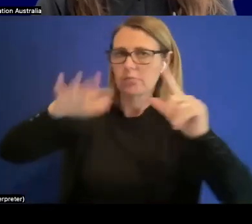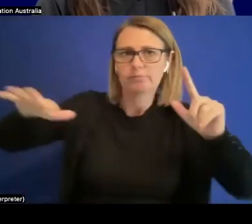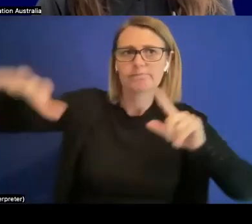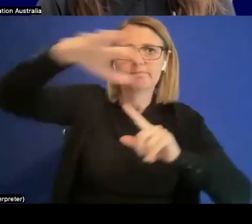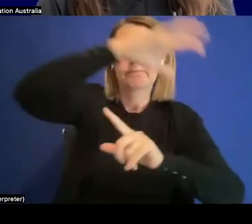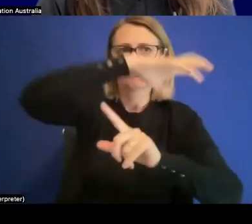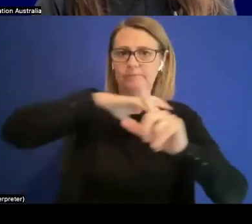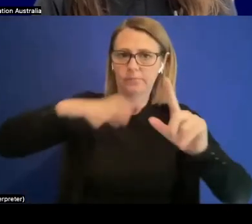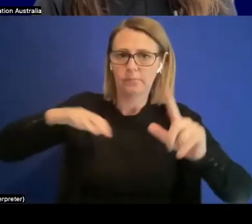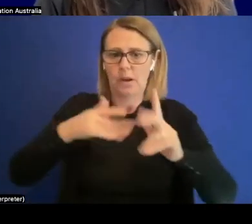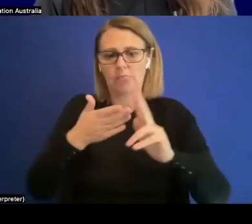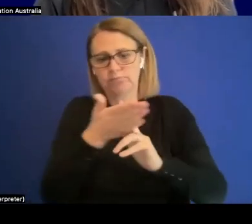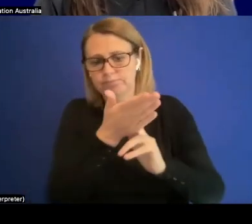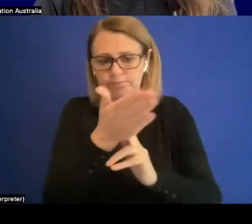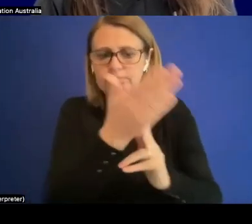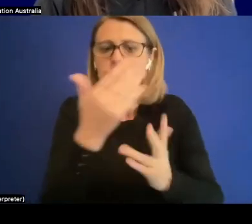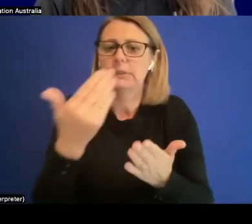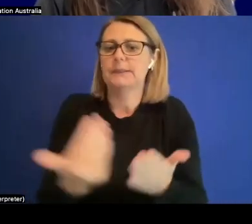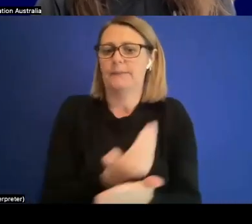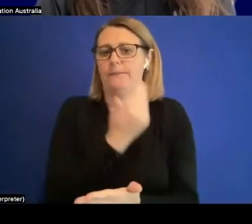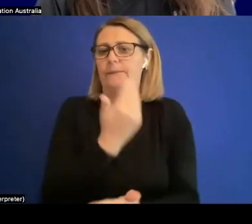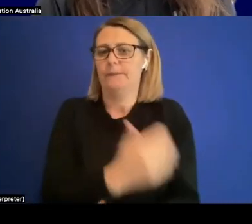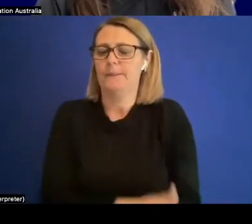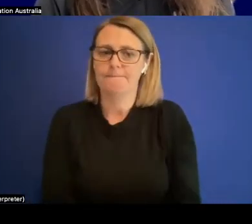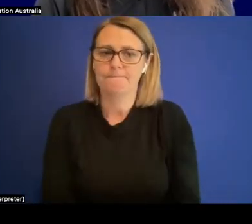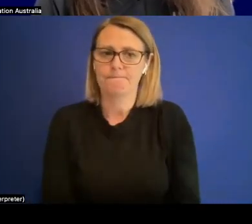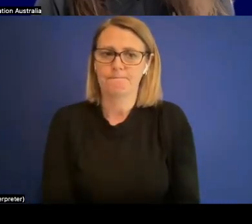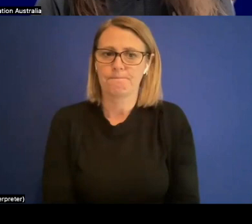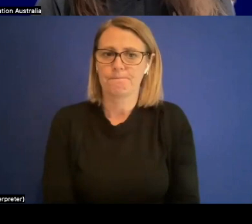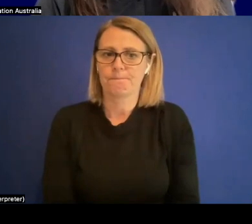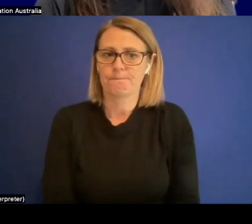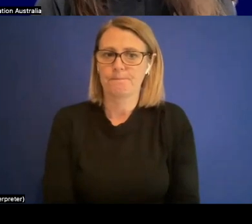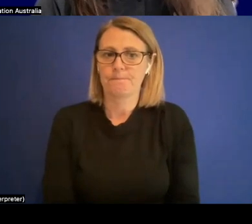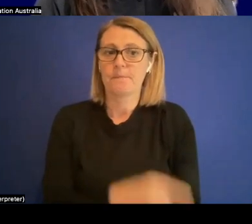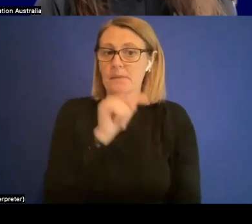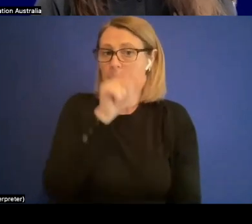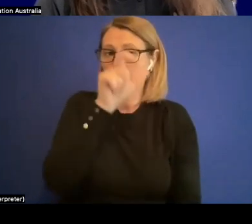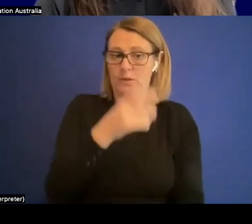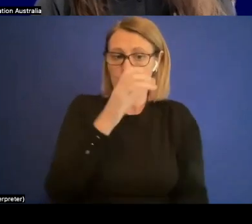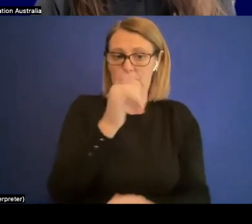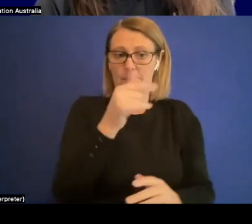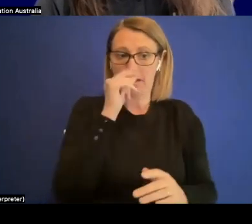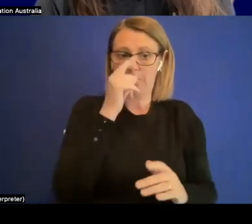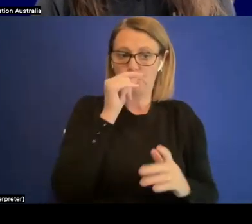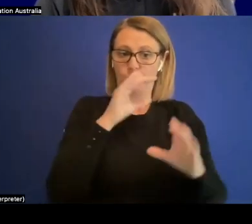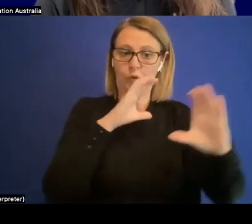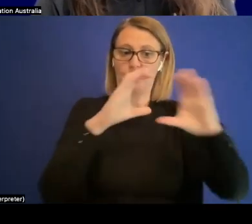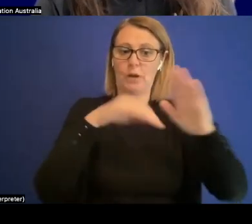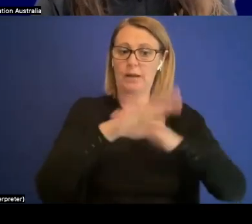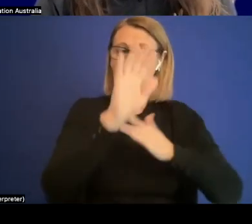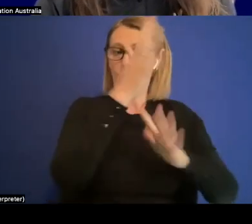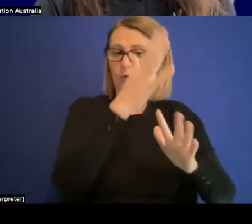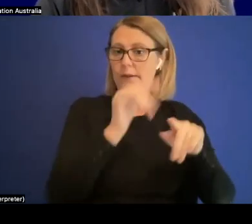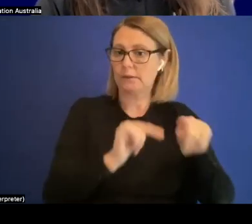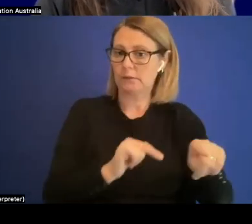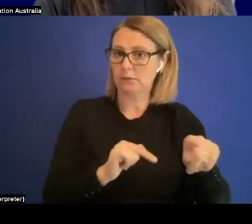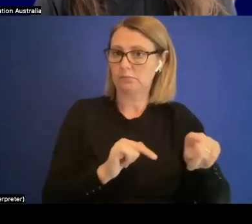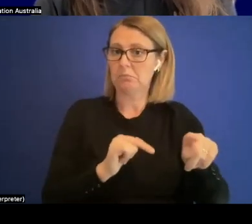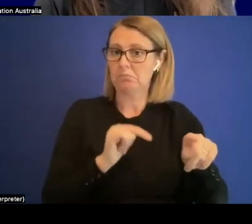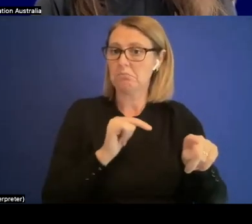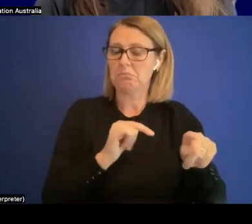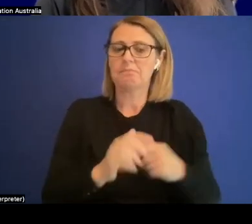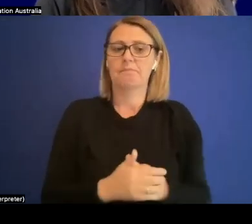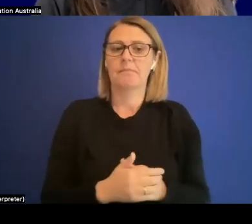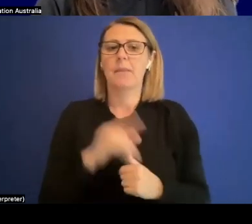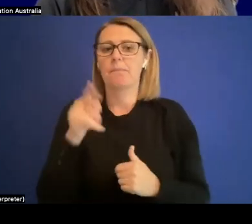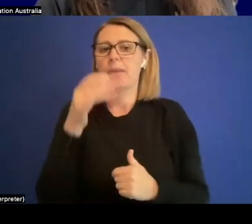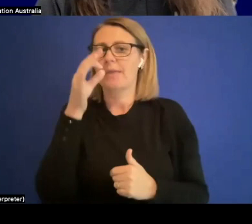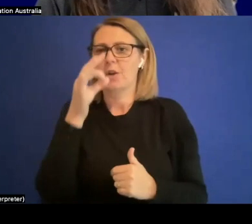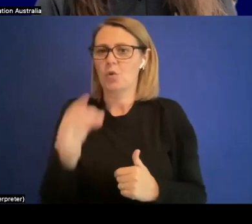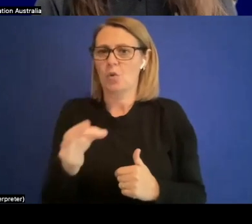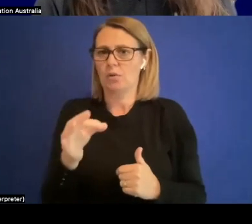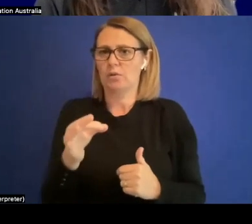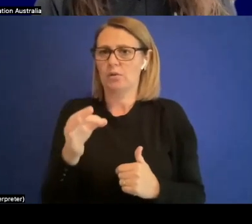safely. They may have Auslan. They may have signing skills, but their role is not as the